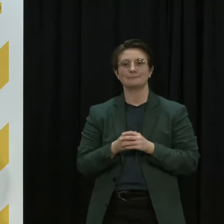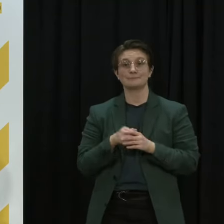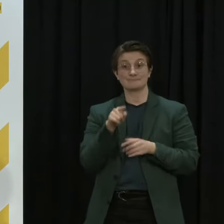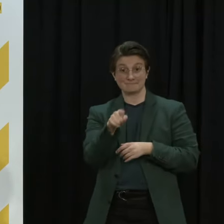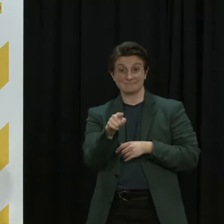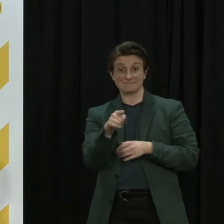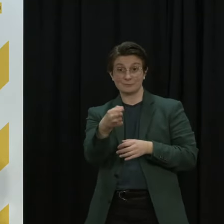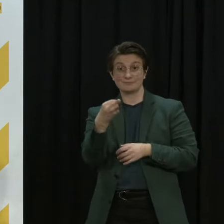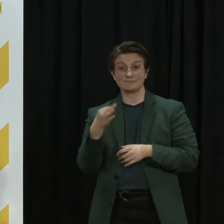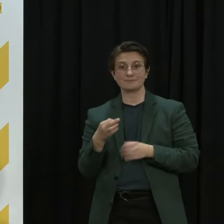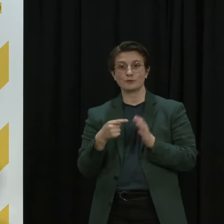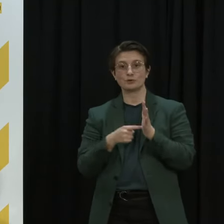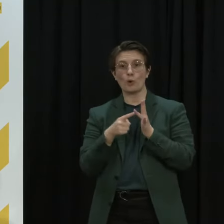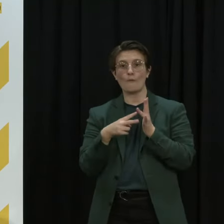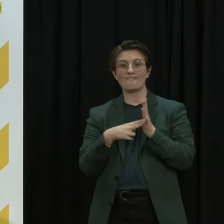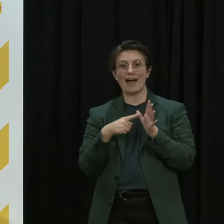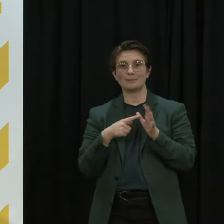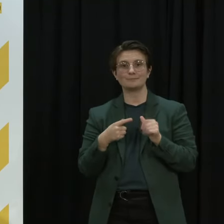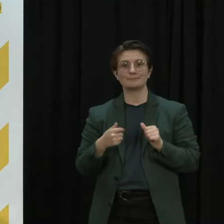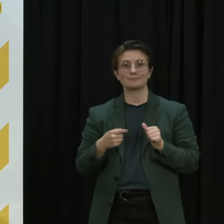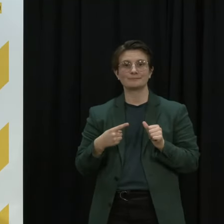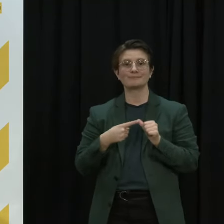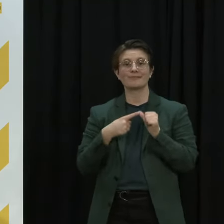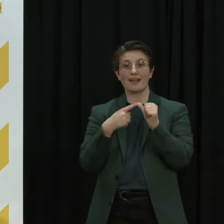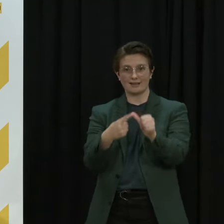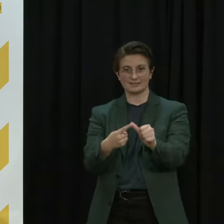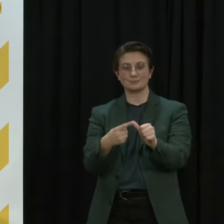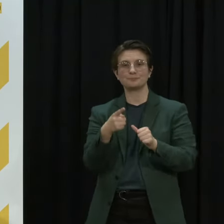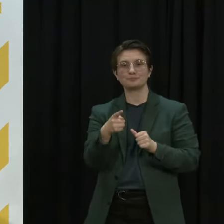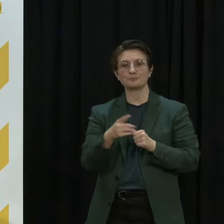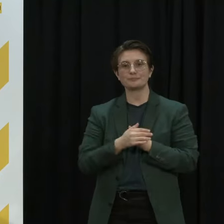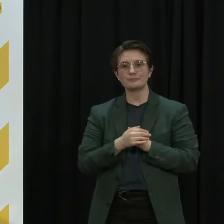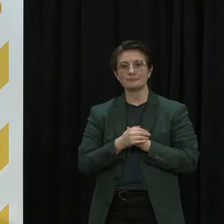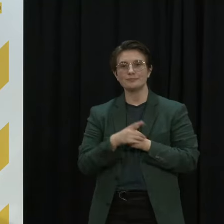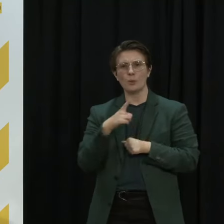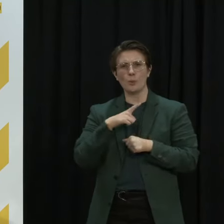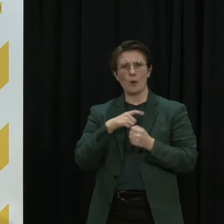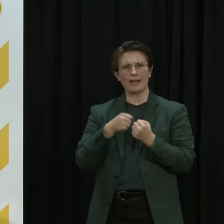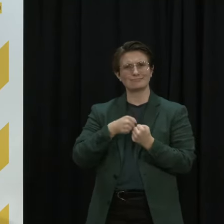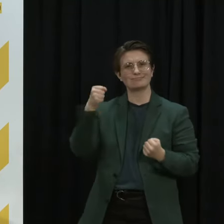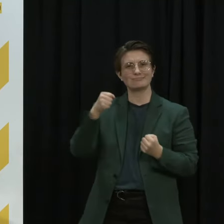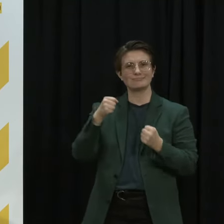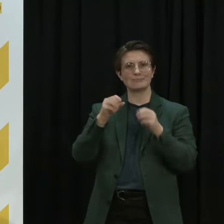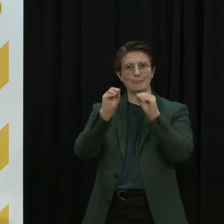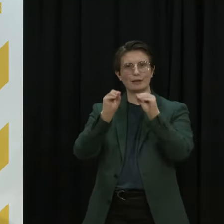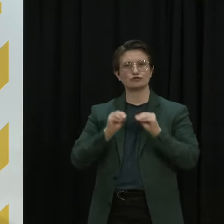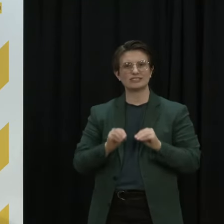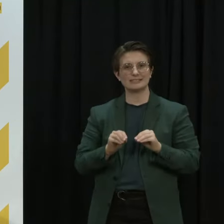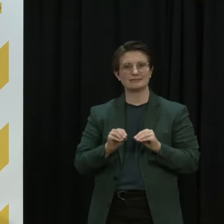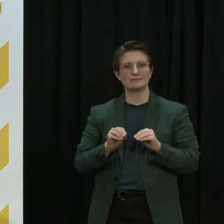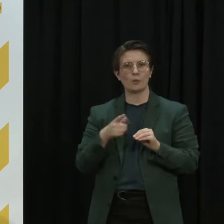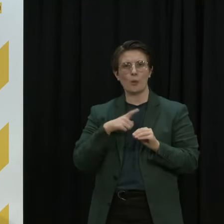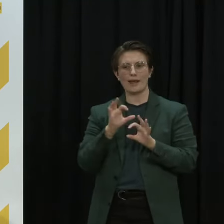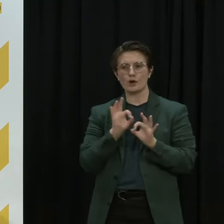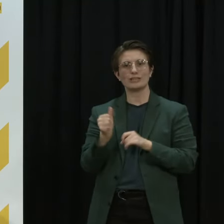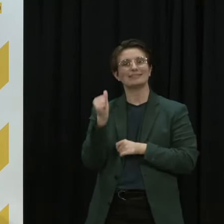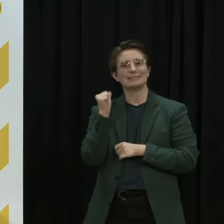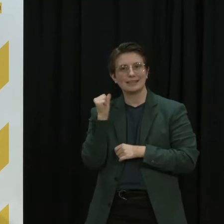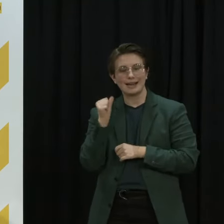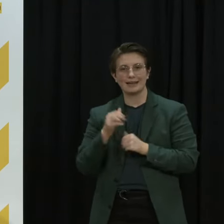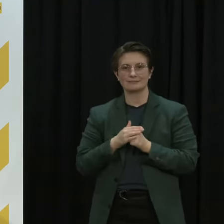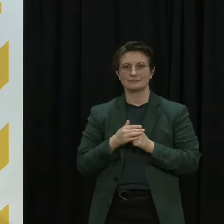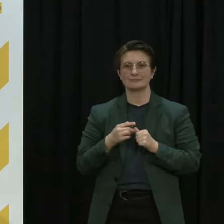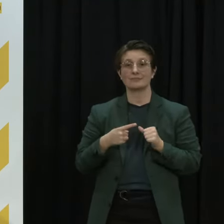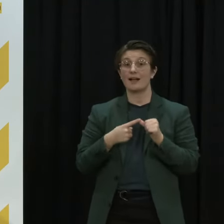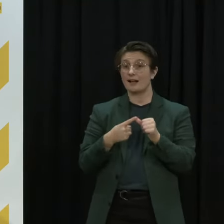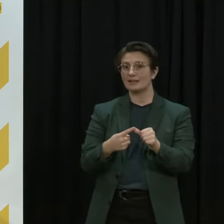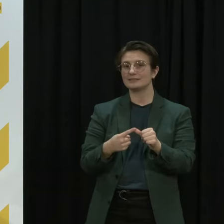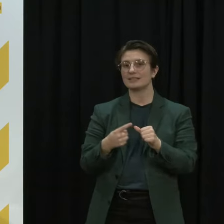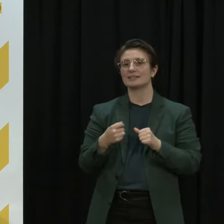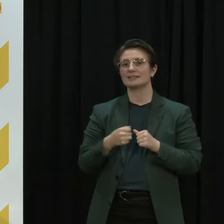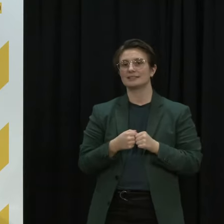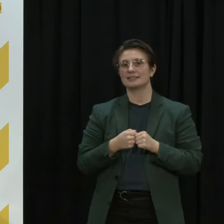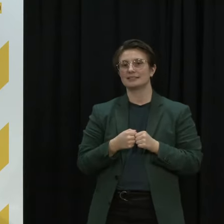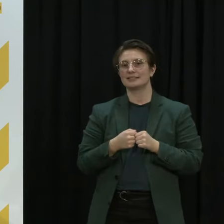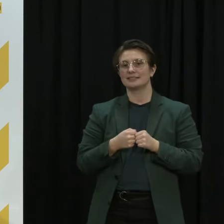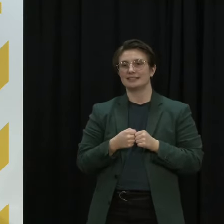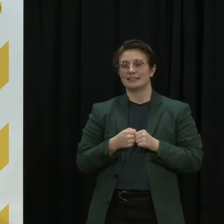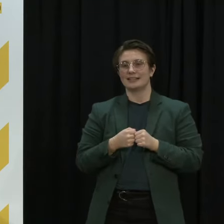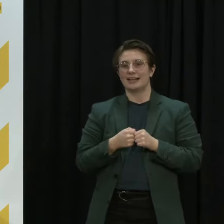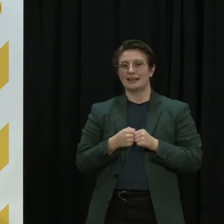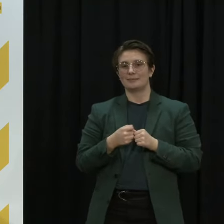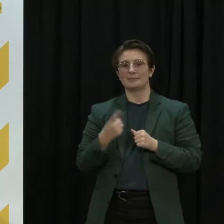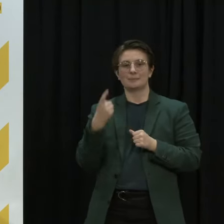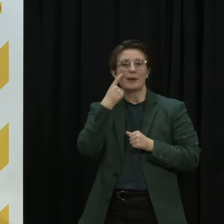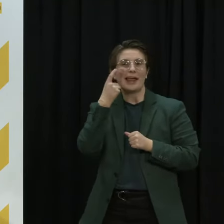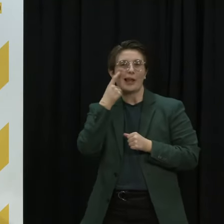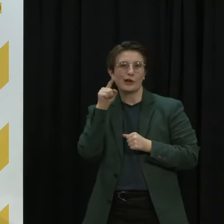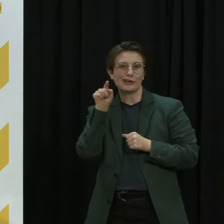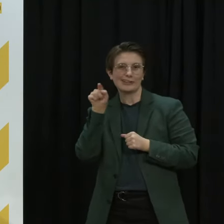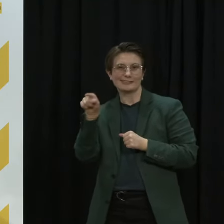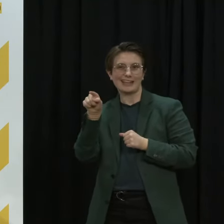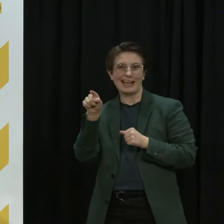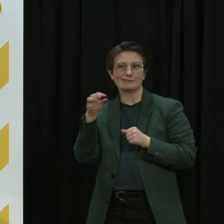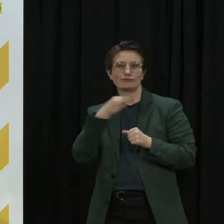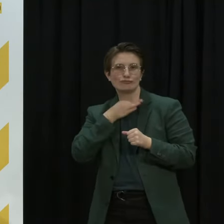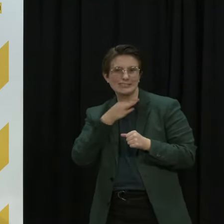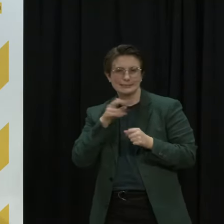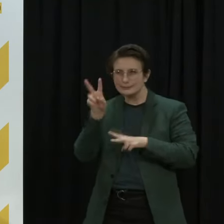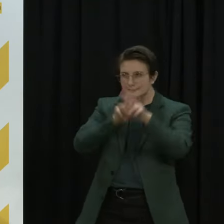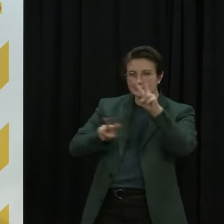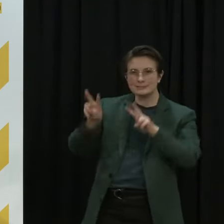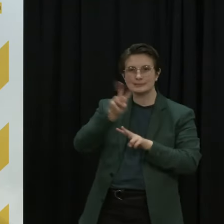in coming days on vaccine.nz.